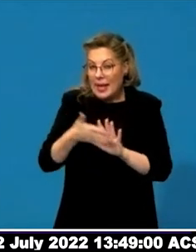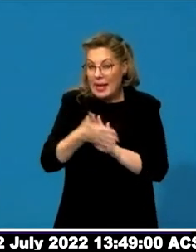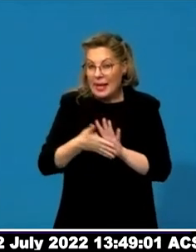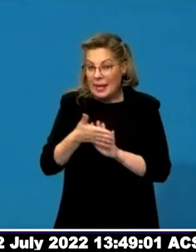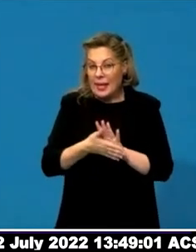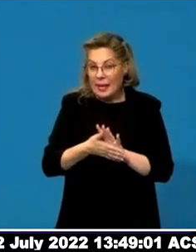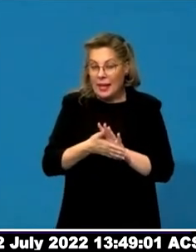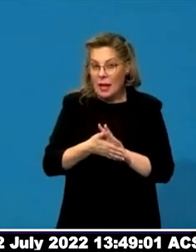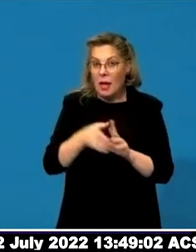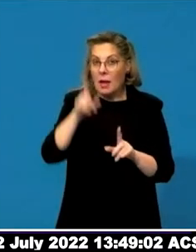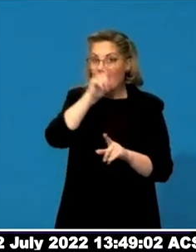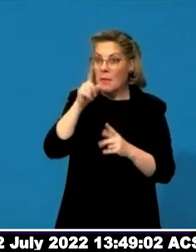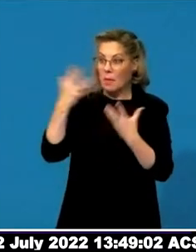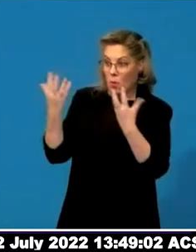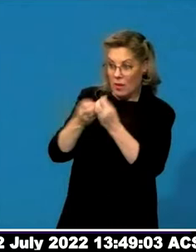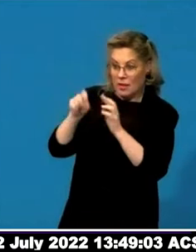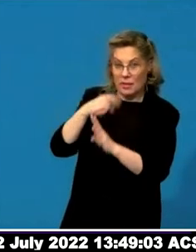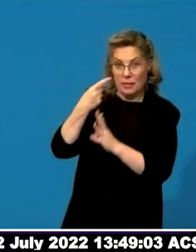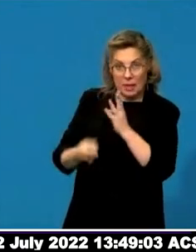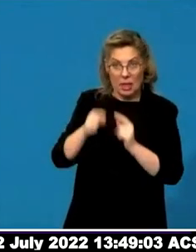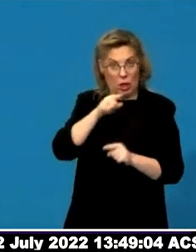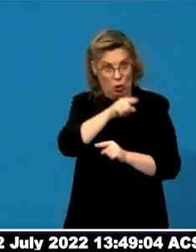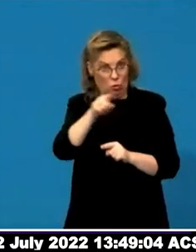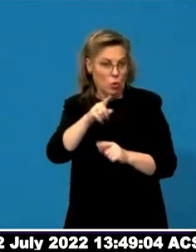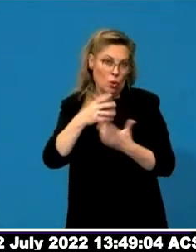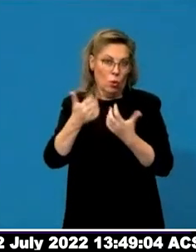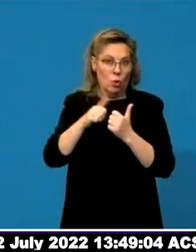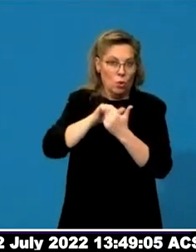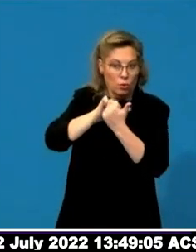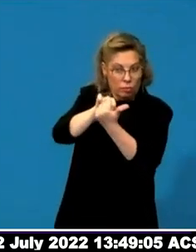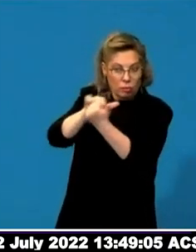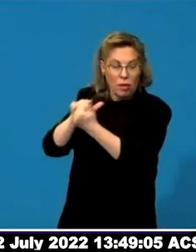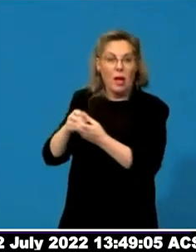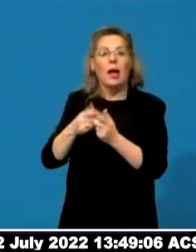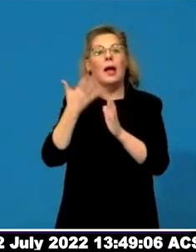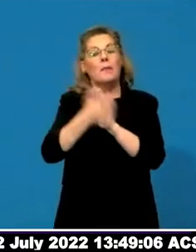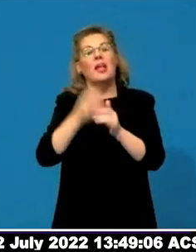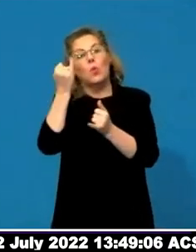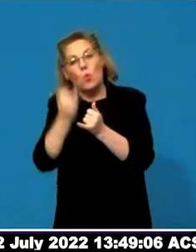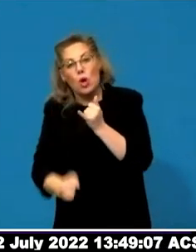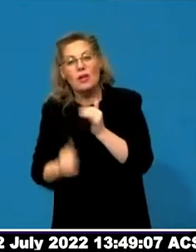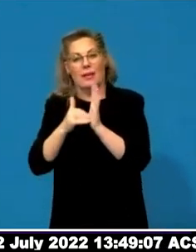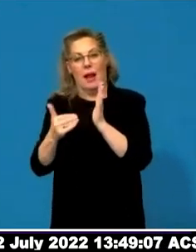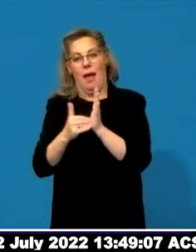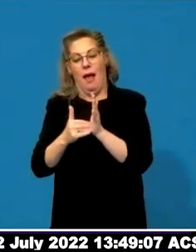with whom you typically work are now worse off because of the NDIS? MS McRAE: There's more money.